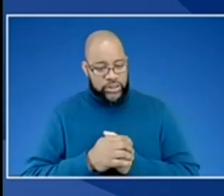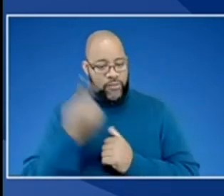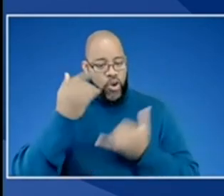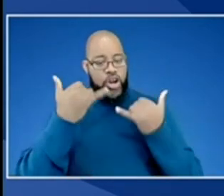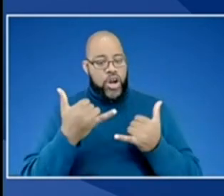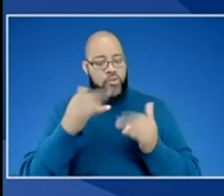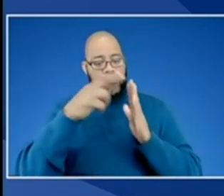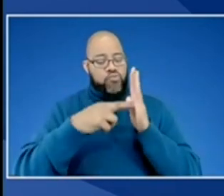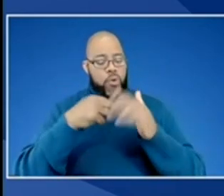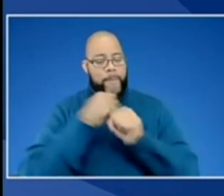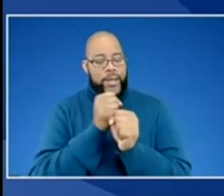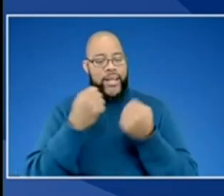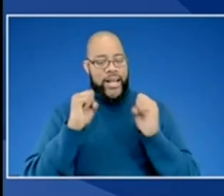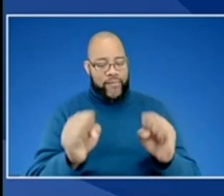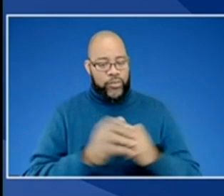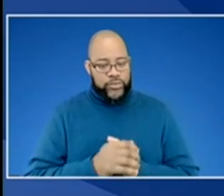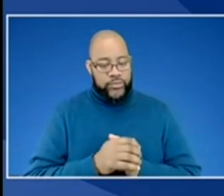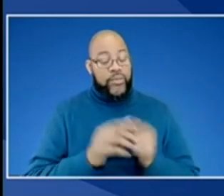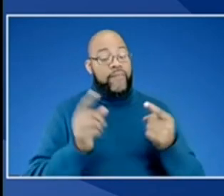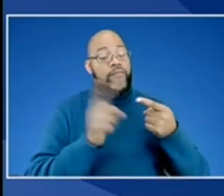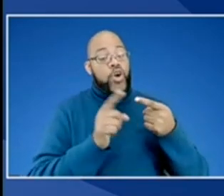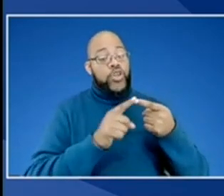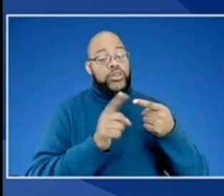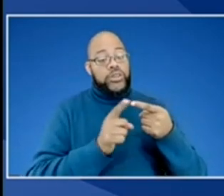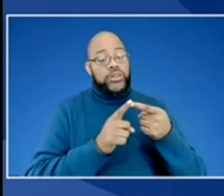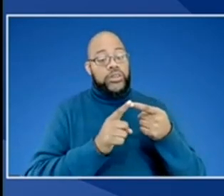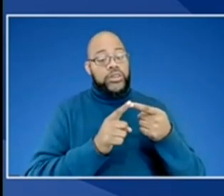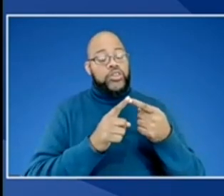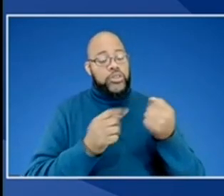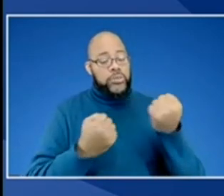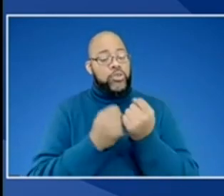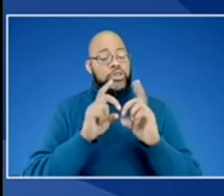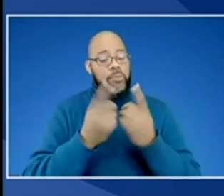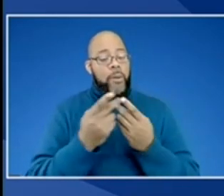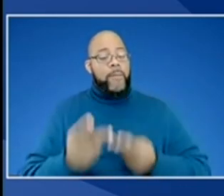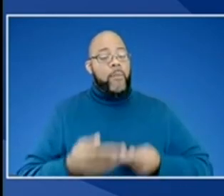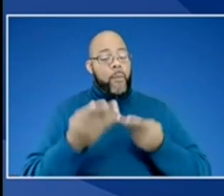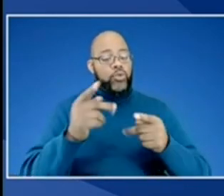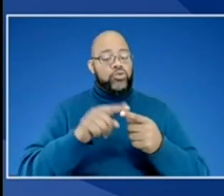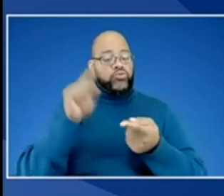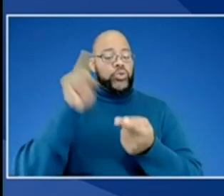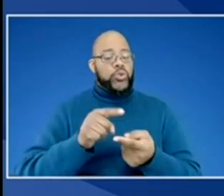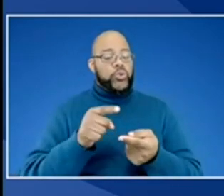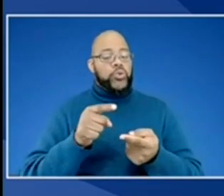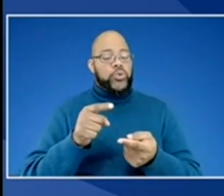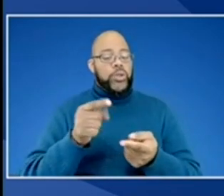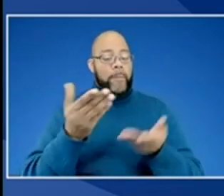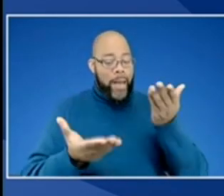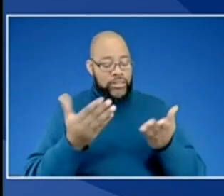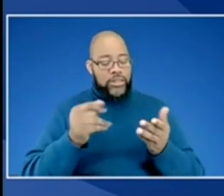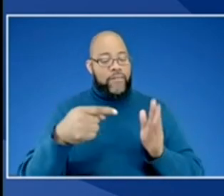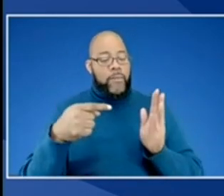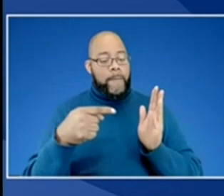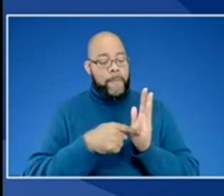effort. First, we support the Department's proposal to reduce loan balances for borrowers who have seen their debts grow